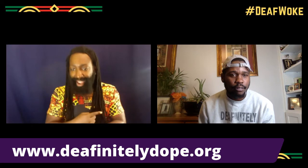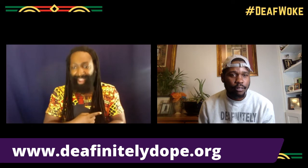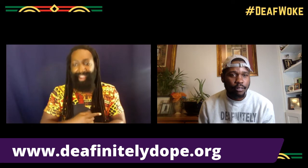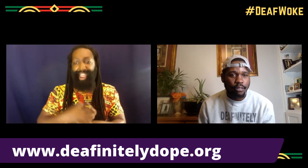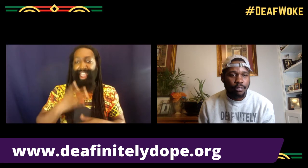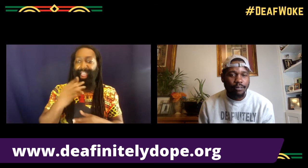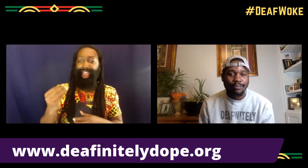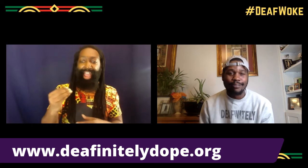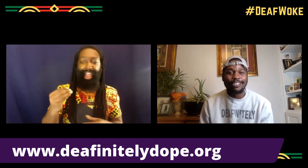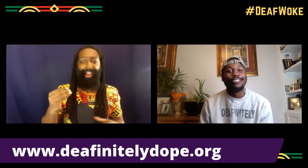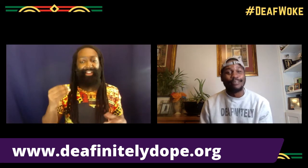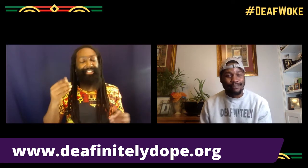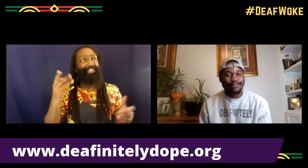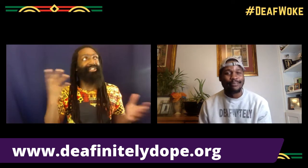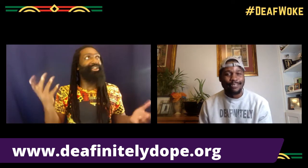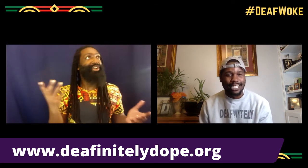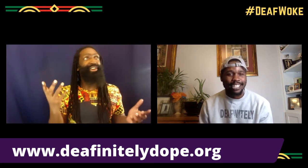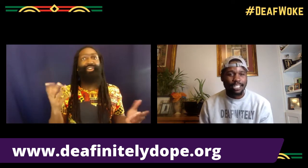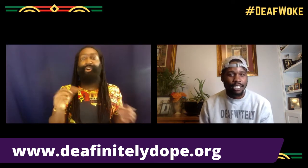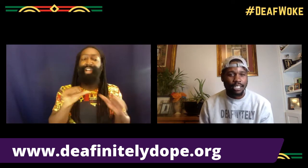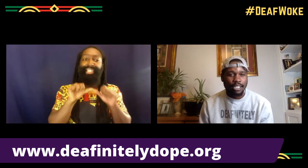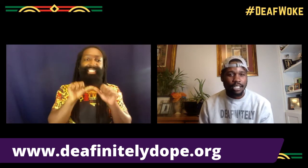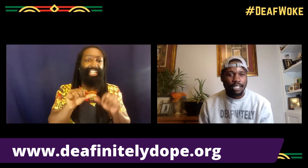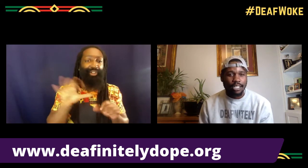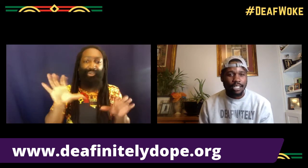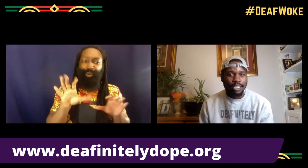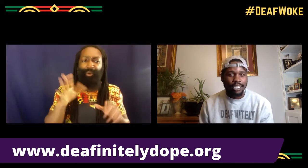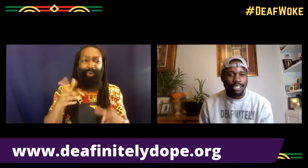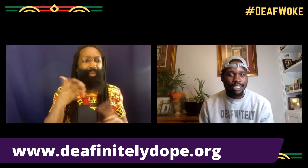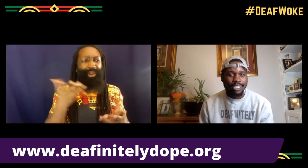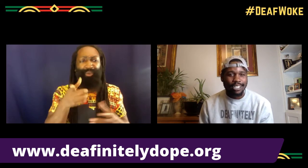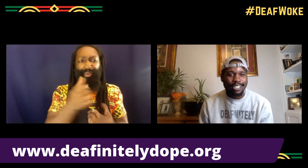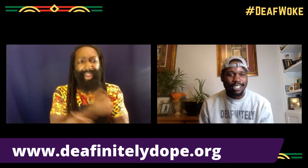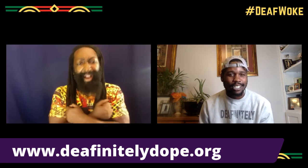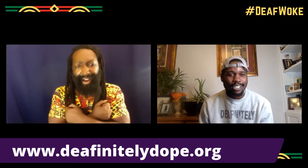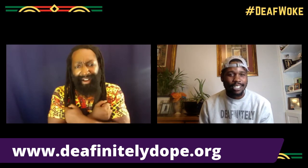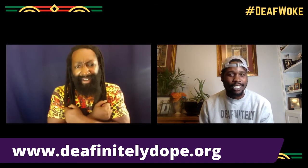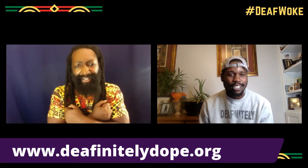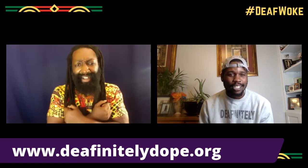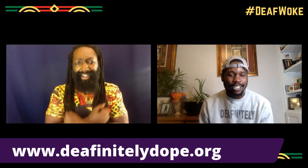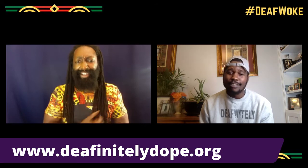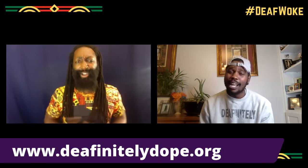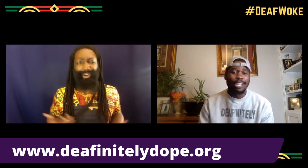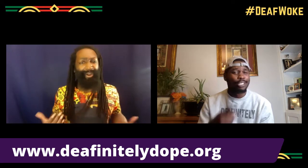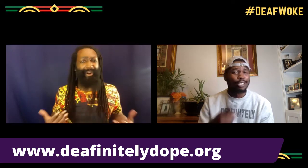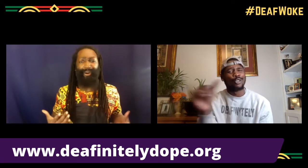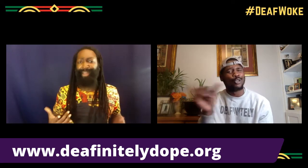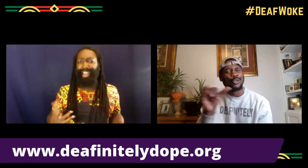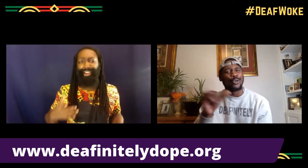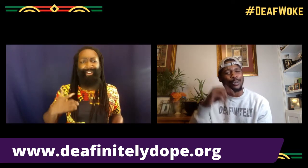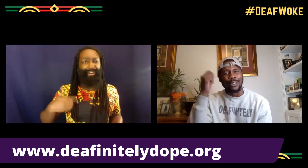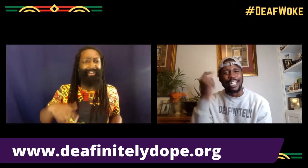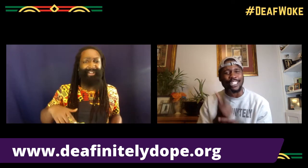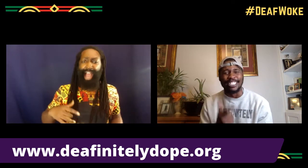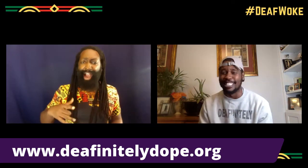I hope you have a good rest of your day and you continue to do what you love and...